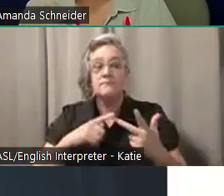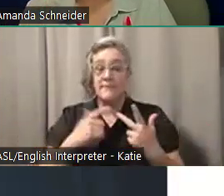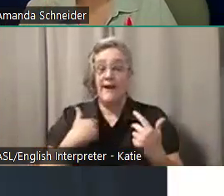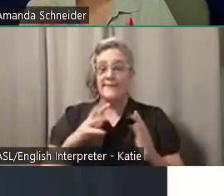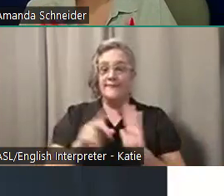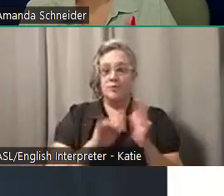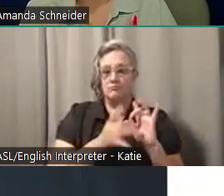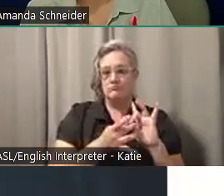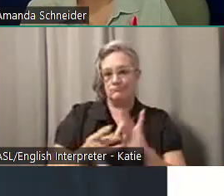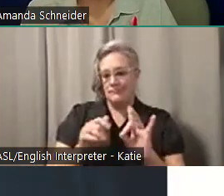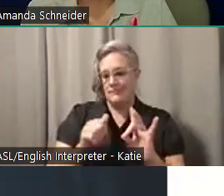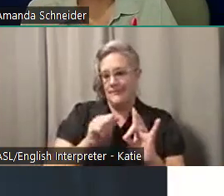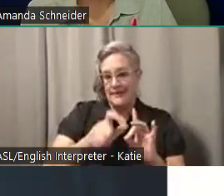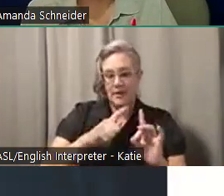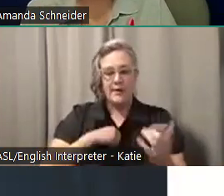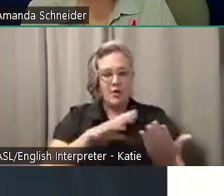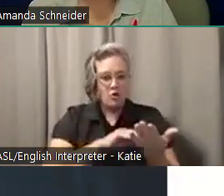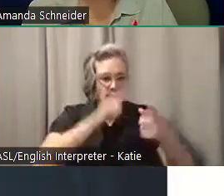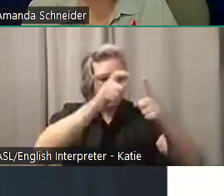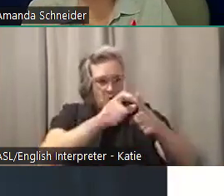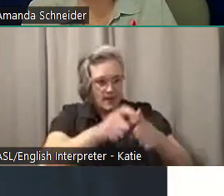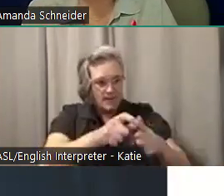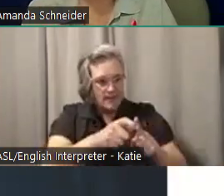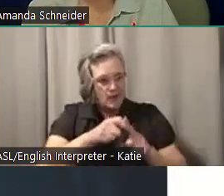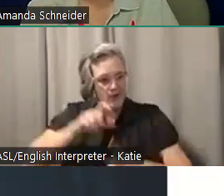So that you can learn the vocabulary that's included in the book.